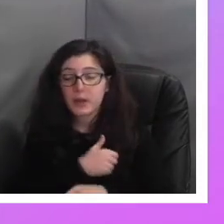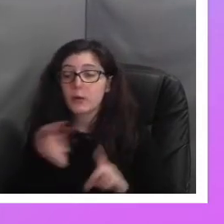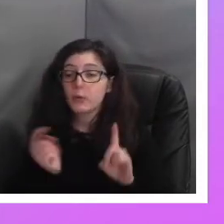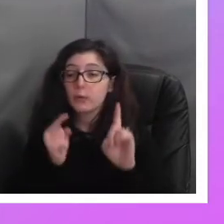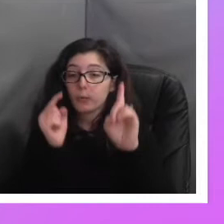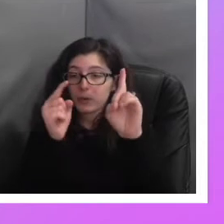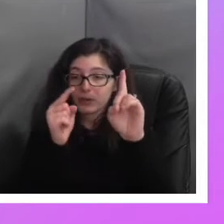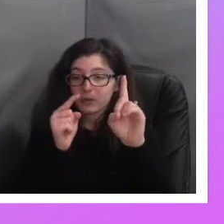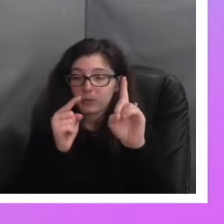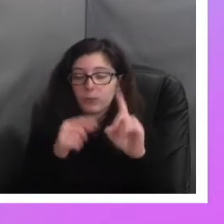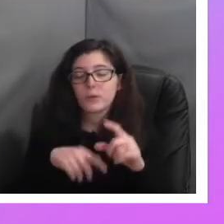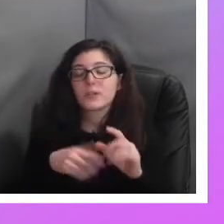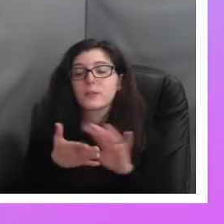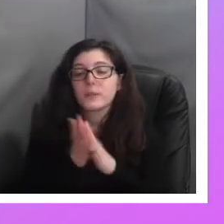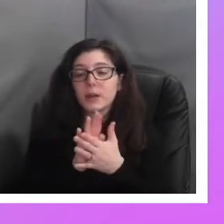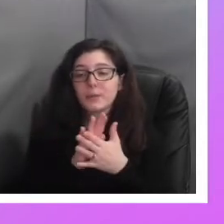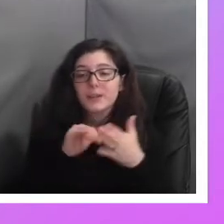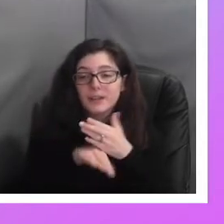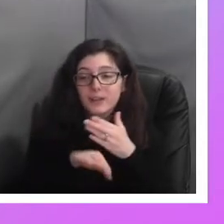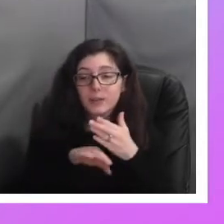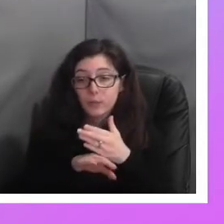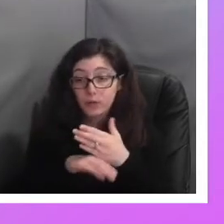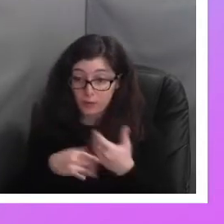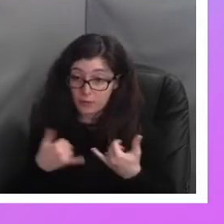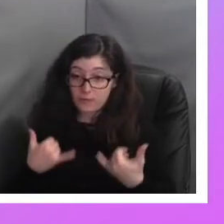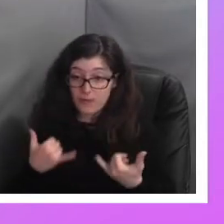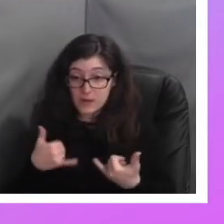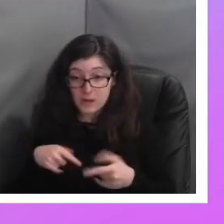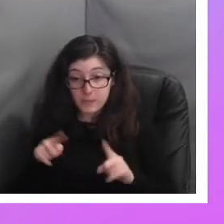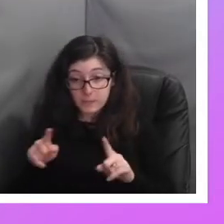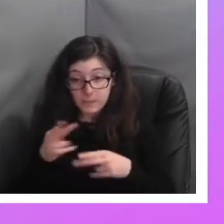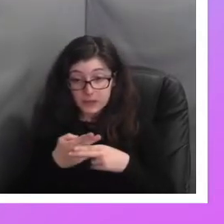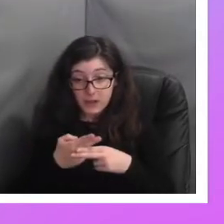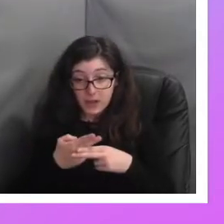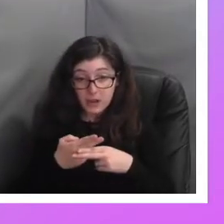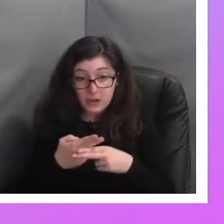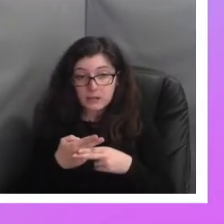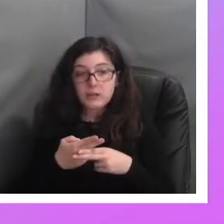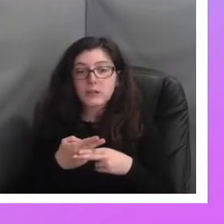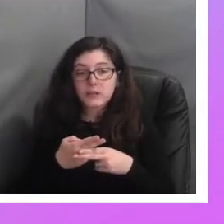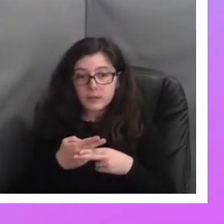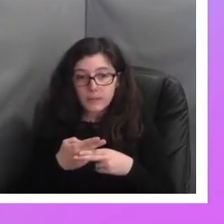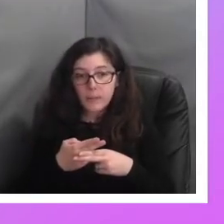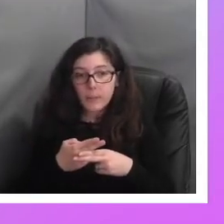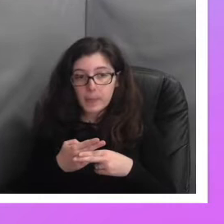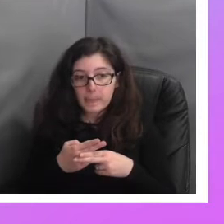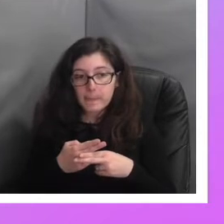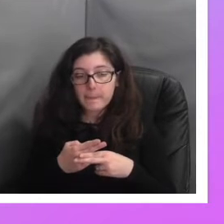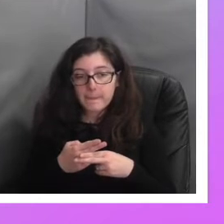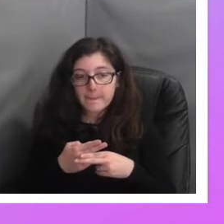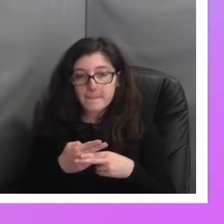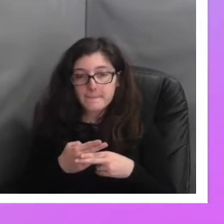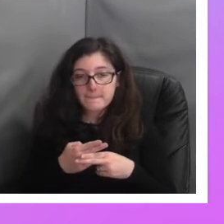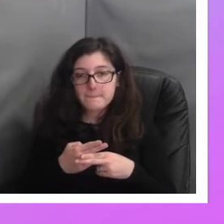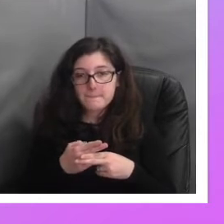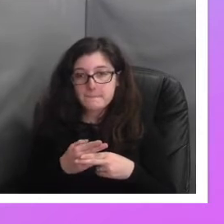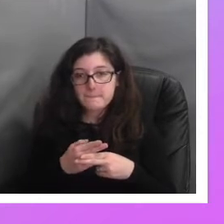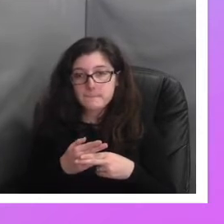in the meantime, here, people with disabilities, is how you ask for us to get you the document you need.